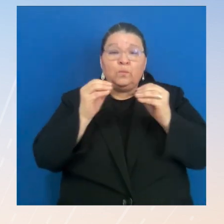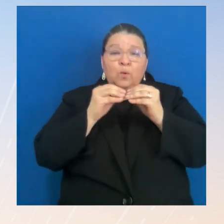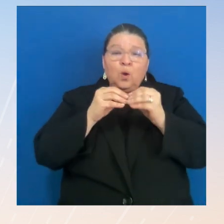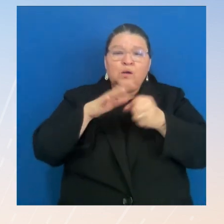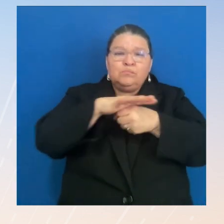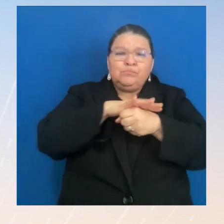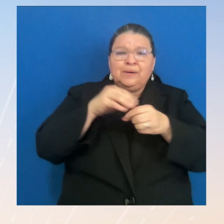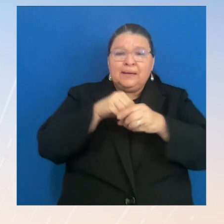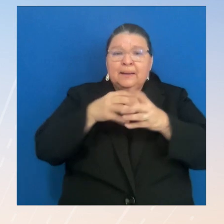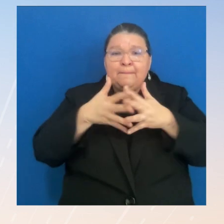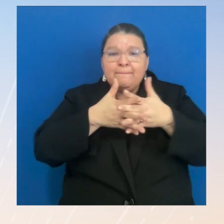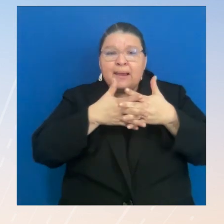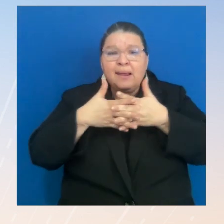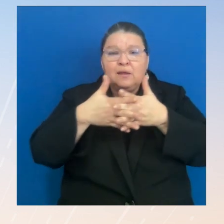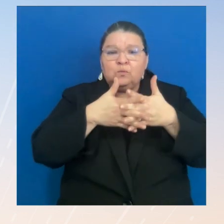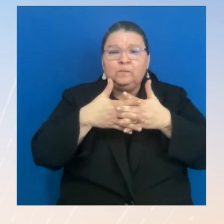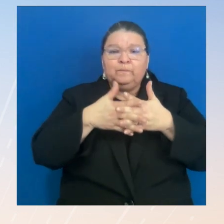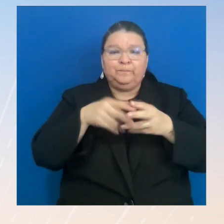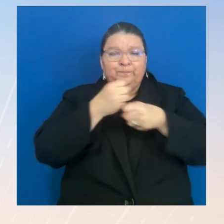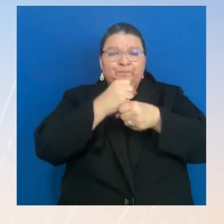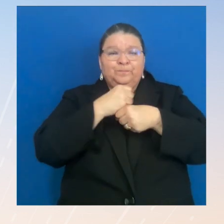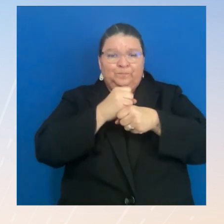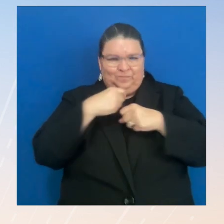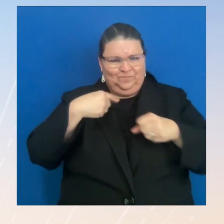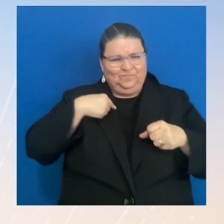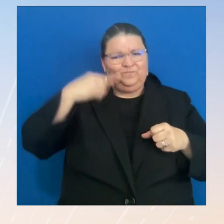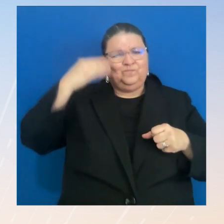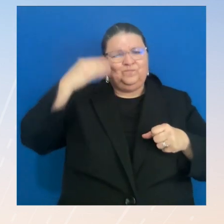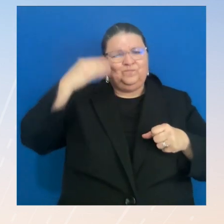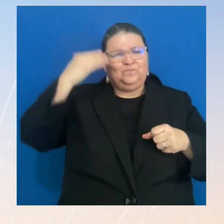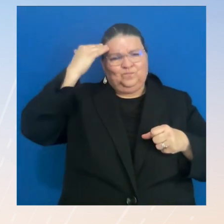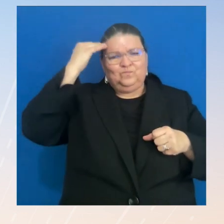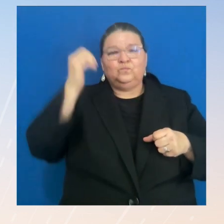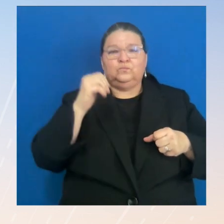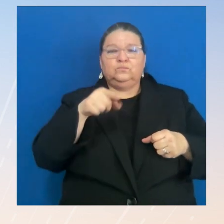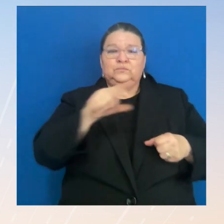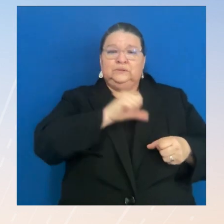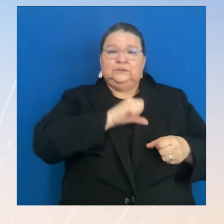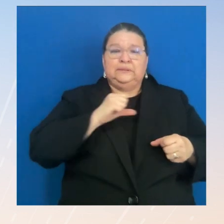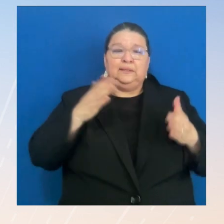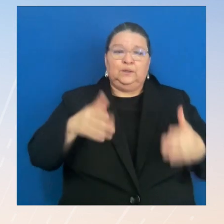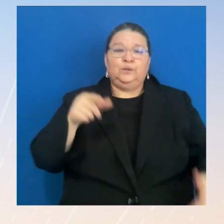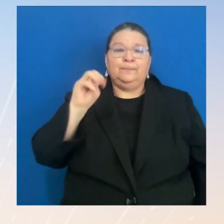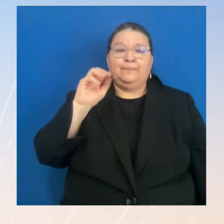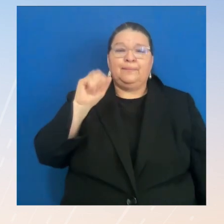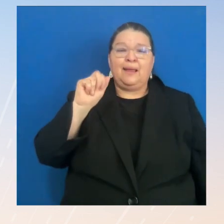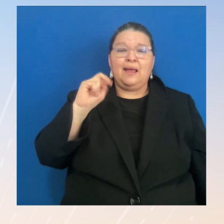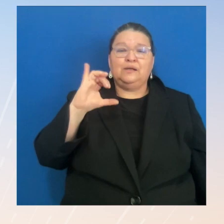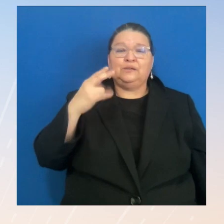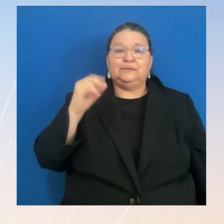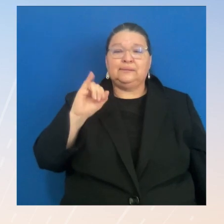using the DPA -- the Defense Production Act -- to complete that pipeline from West Virginia to Virginia,